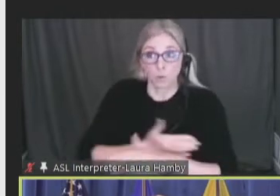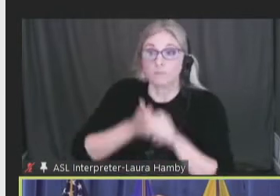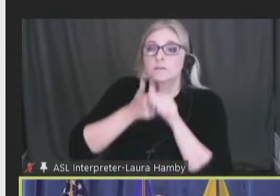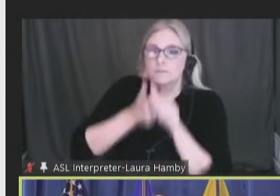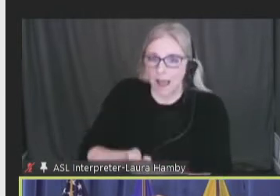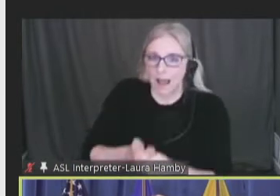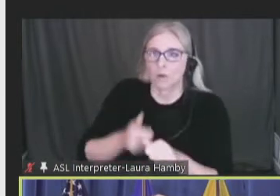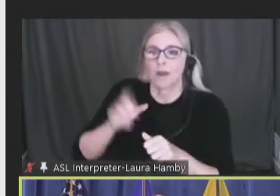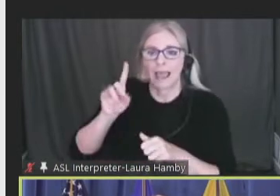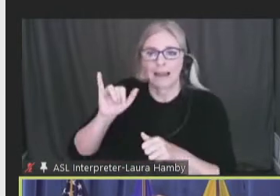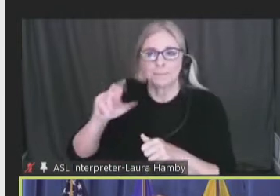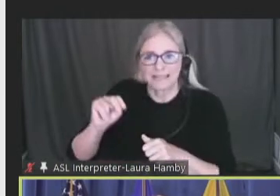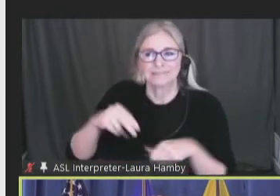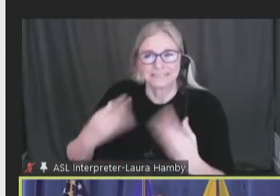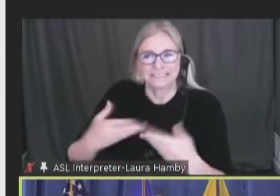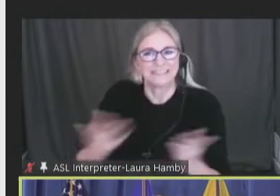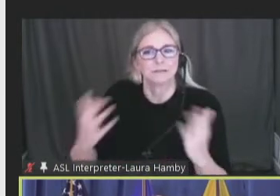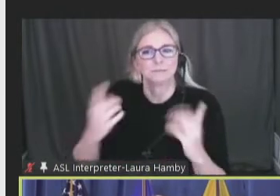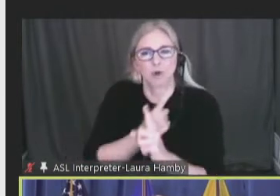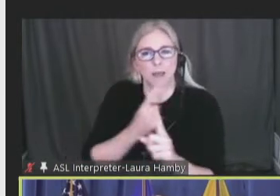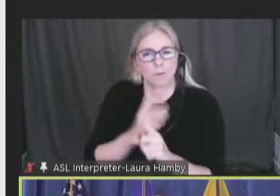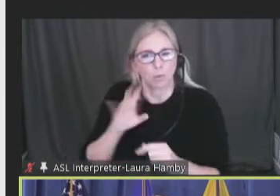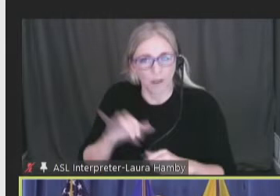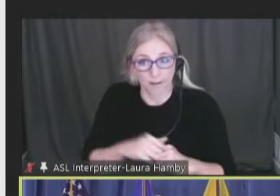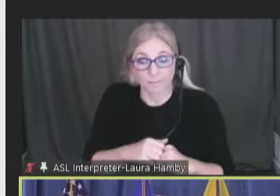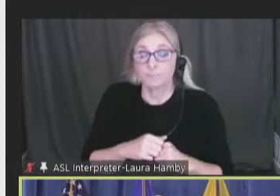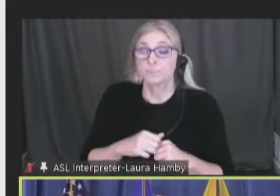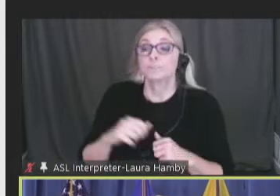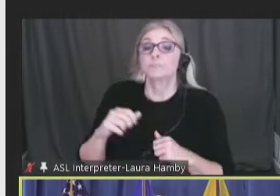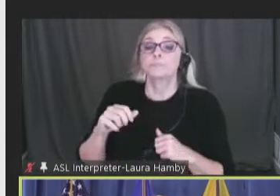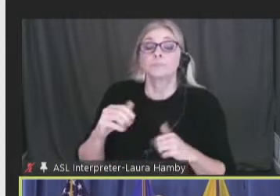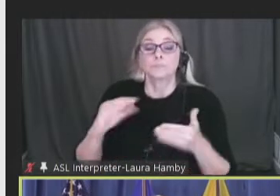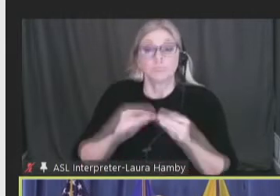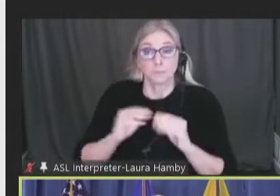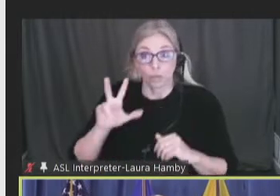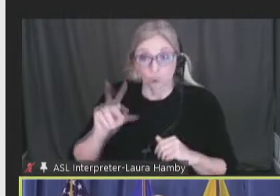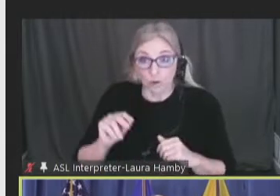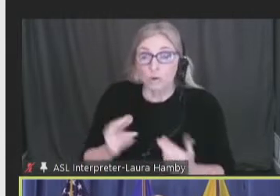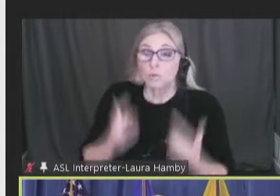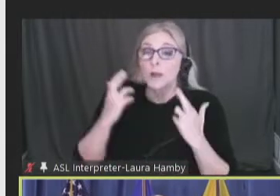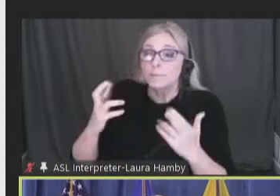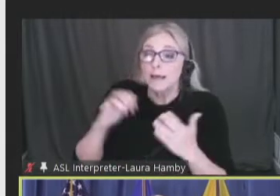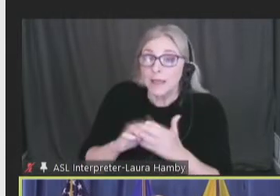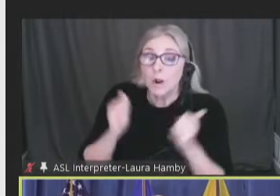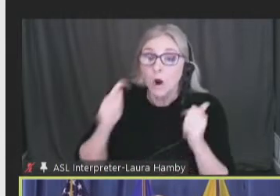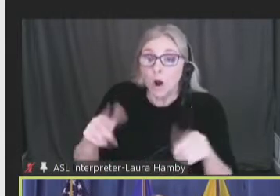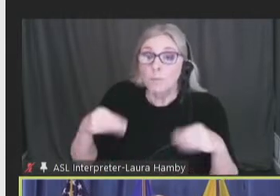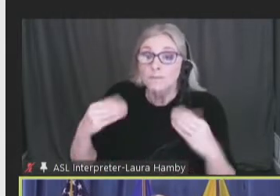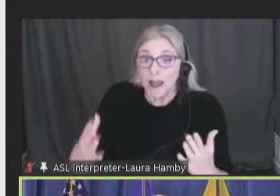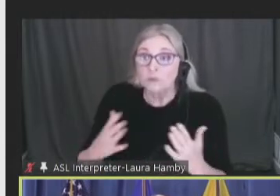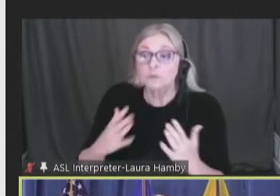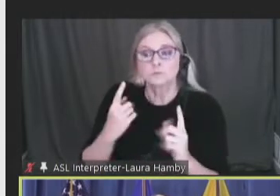Thirty, NVAC further recommends that all vaccine providers promptly report vaccine administration